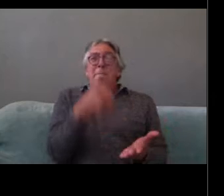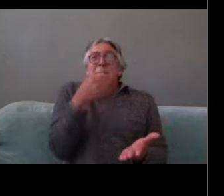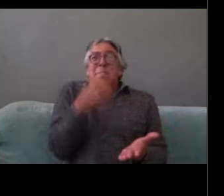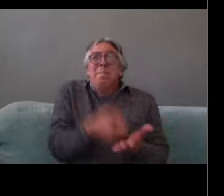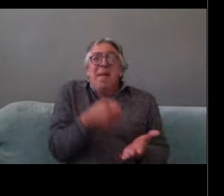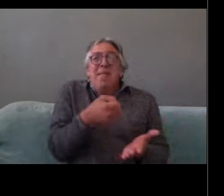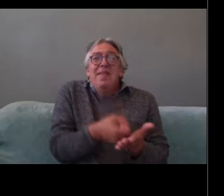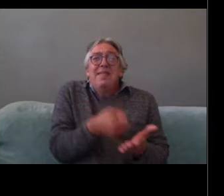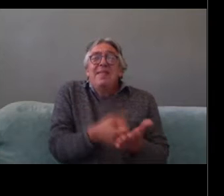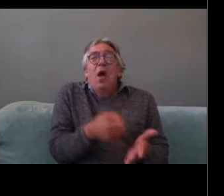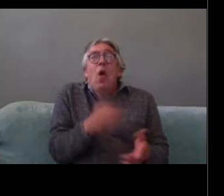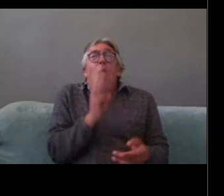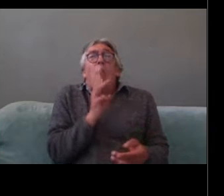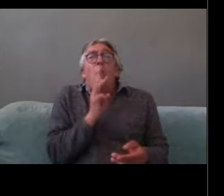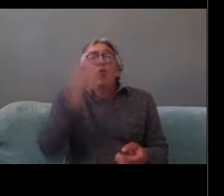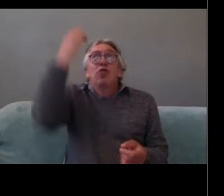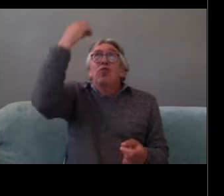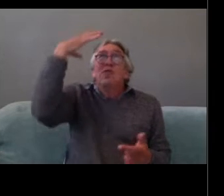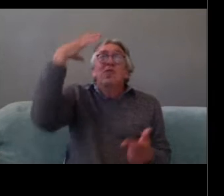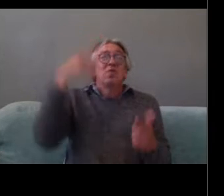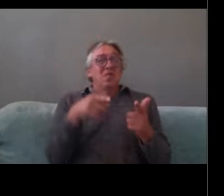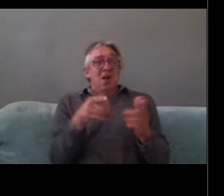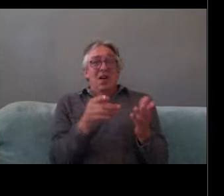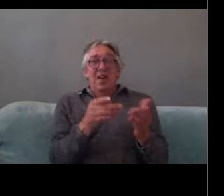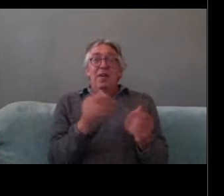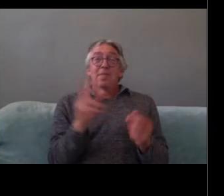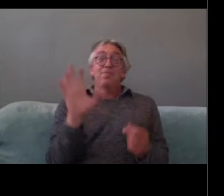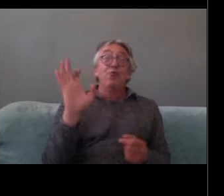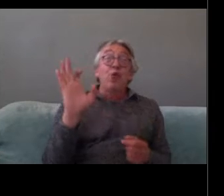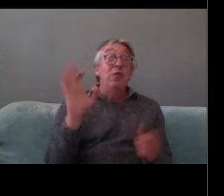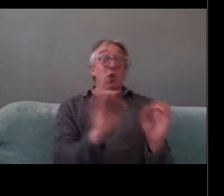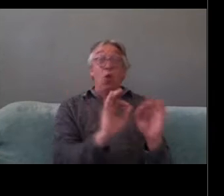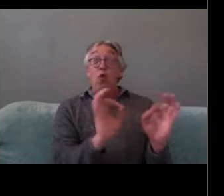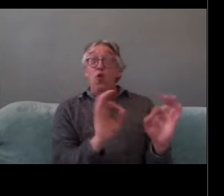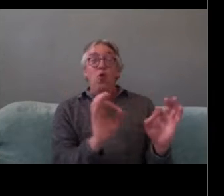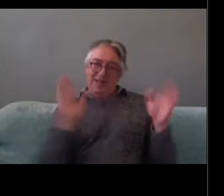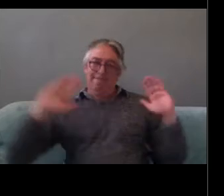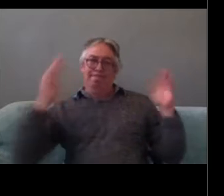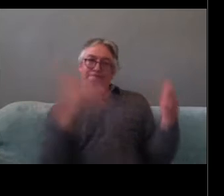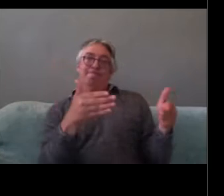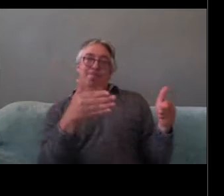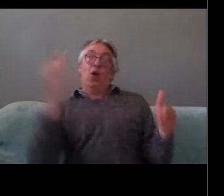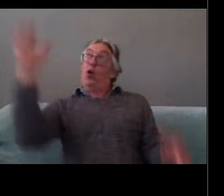As you've probably seen there are questions with the digital education.